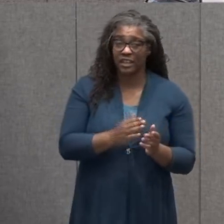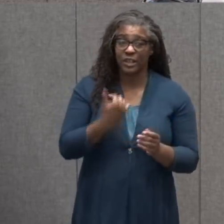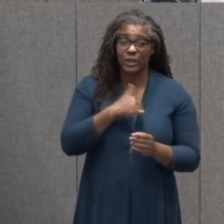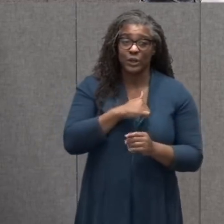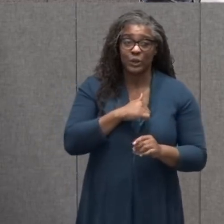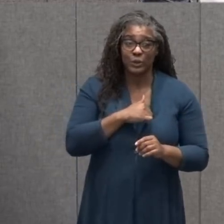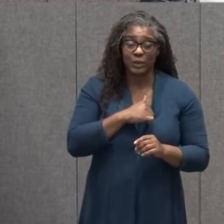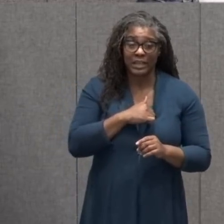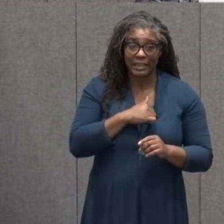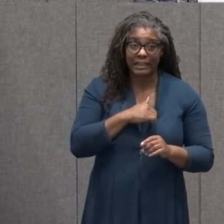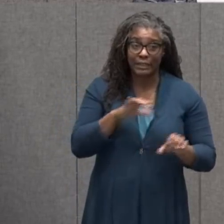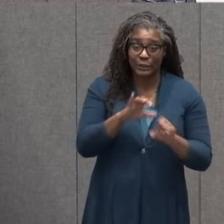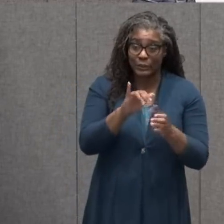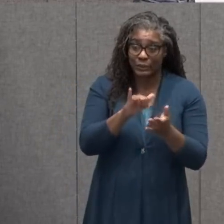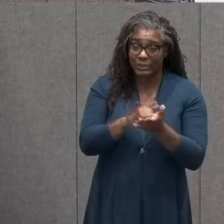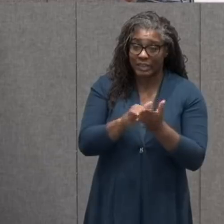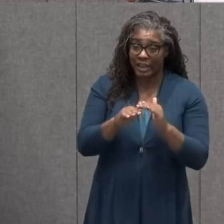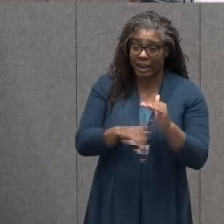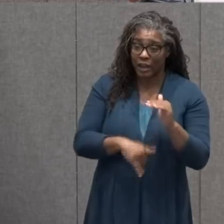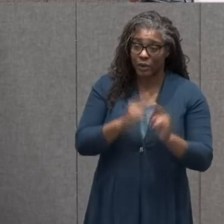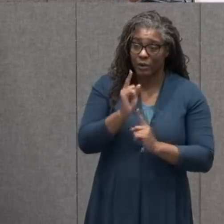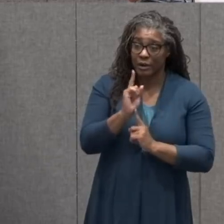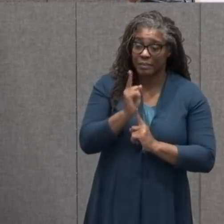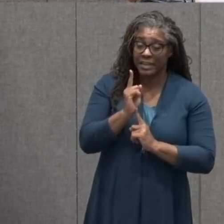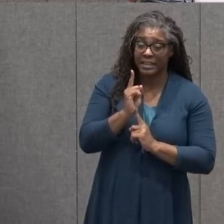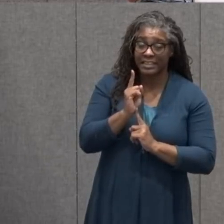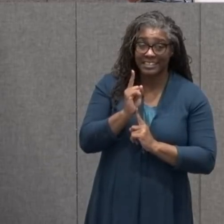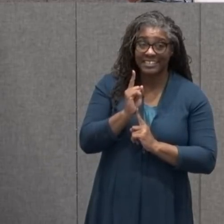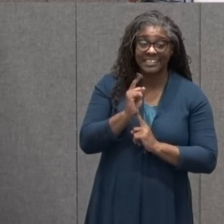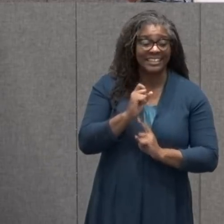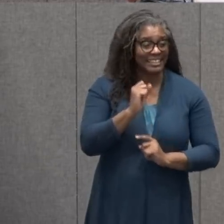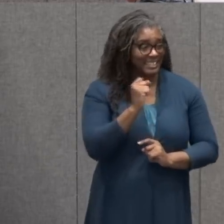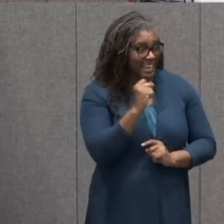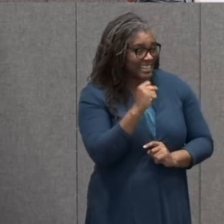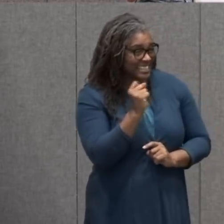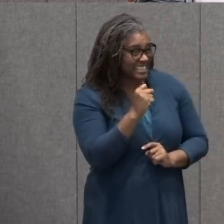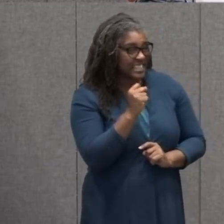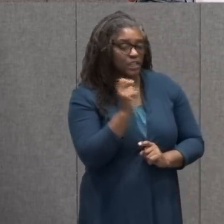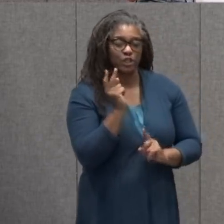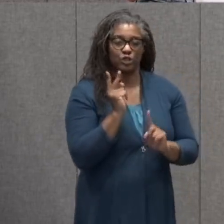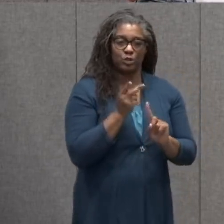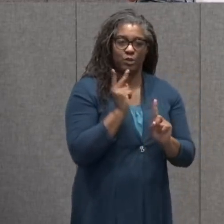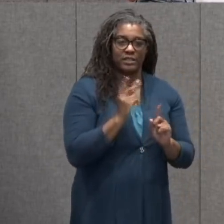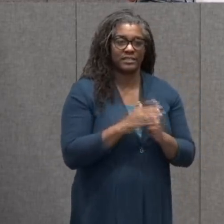So how many points do we have? Oh my goodness, can you count with me? Here we go, five, let me write